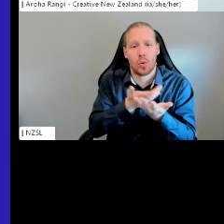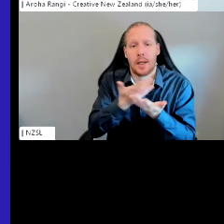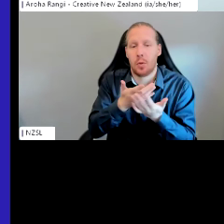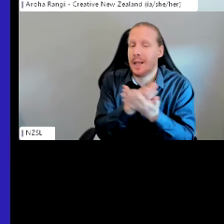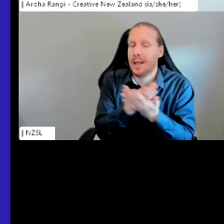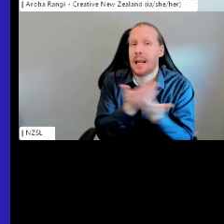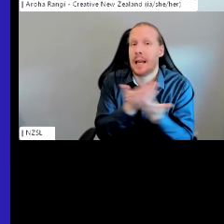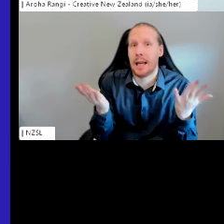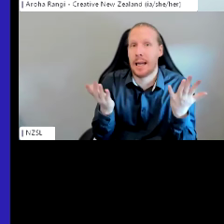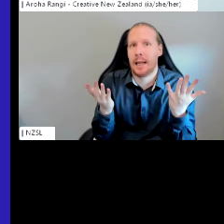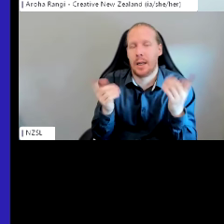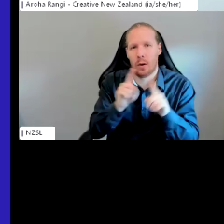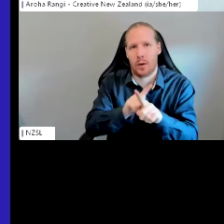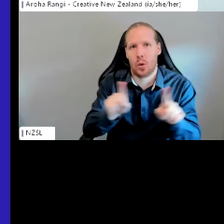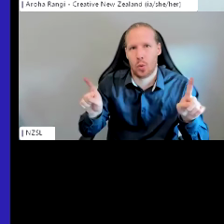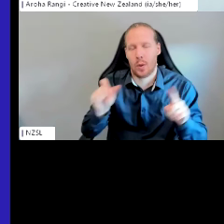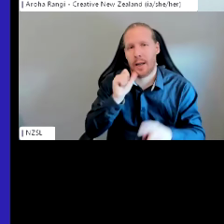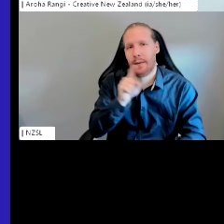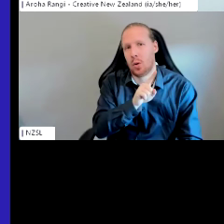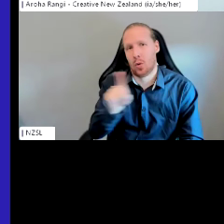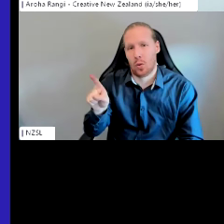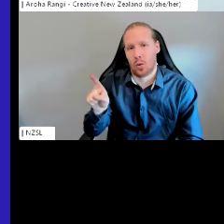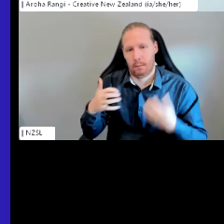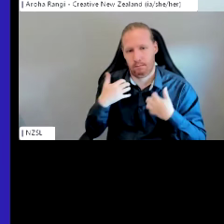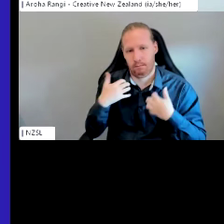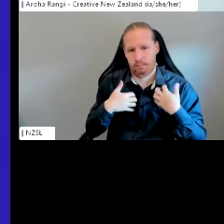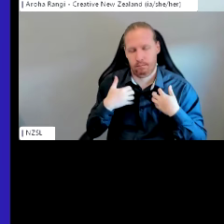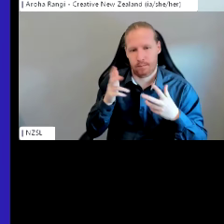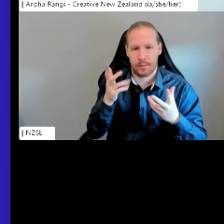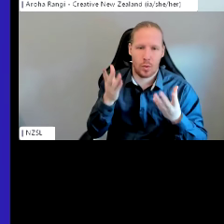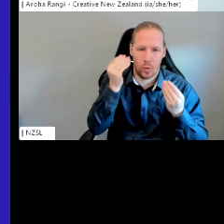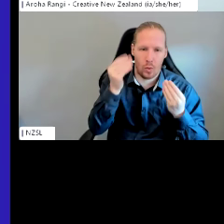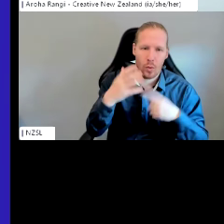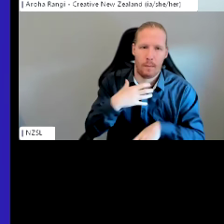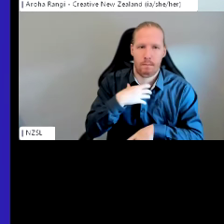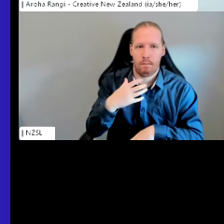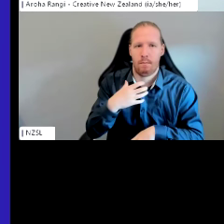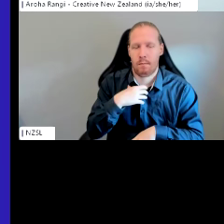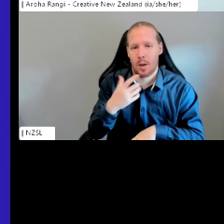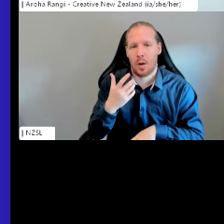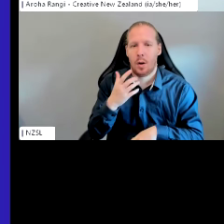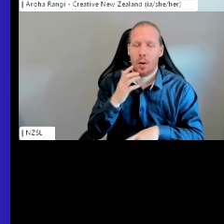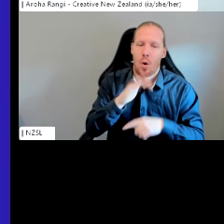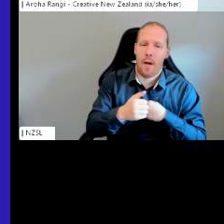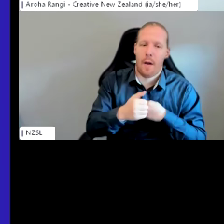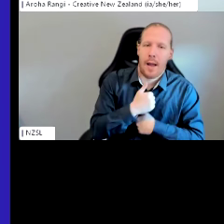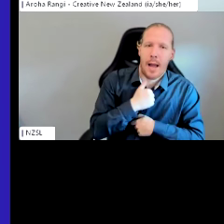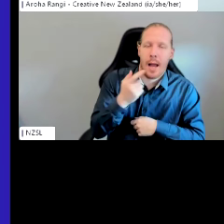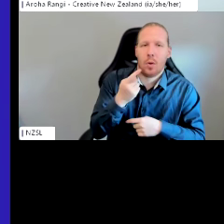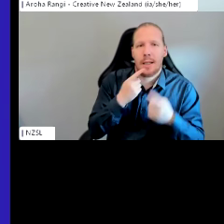on the call. So if you would like to learn more um or data we hold about your organization or you